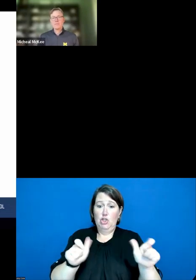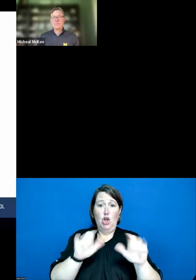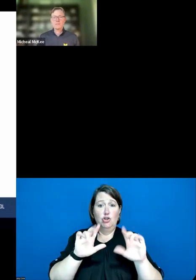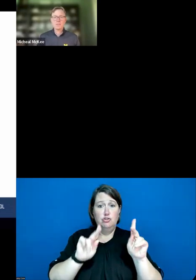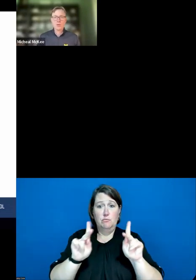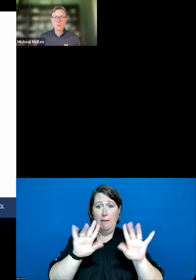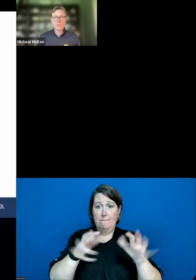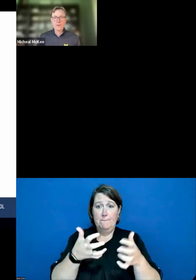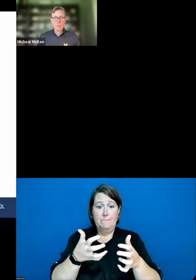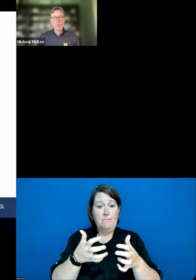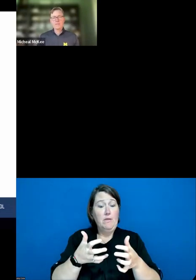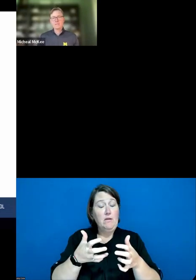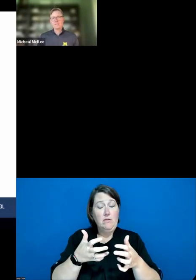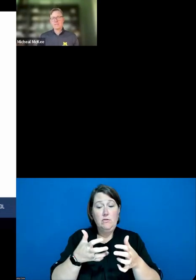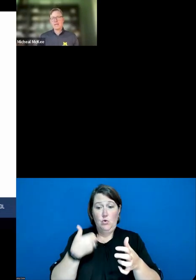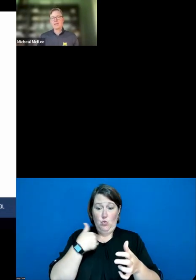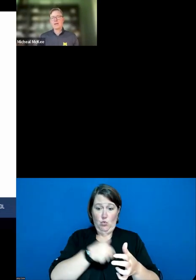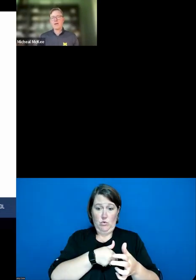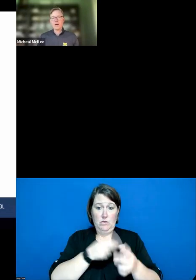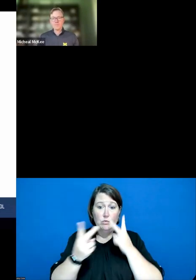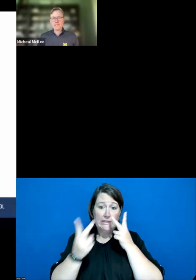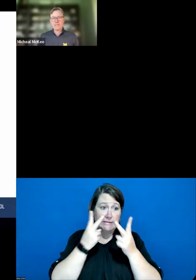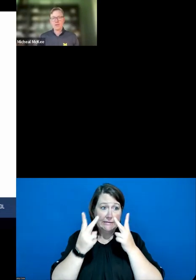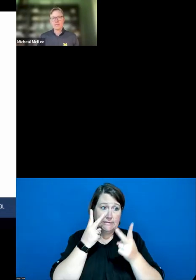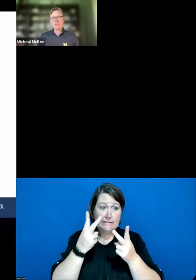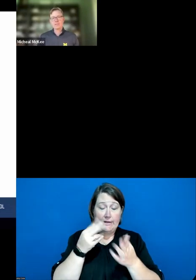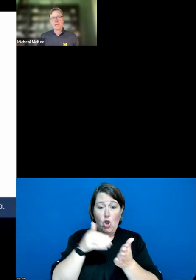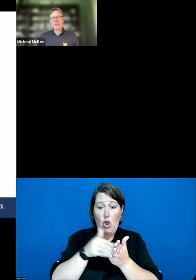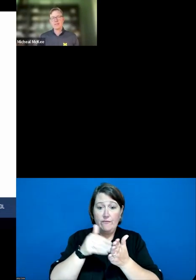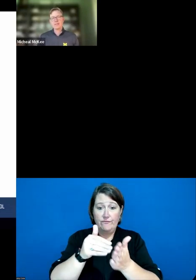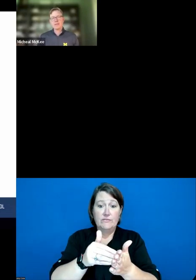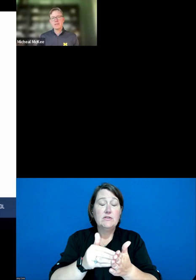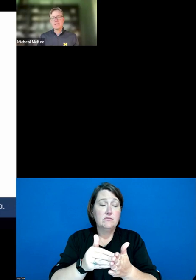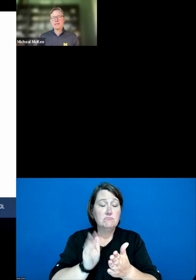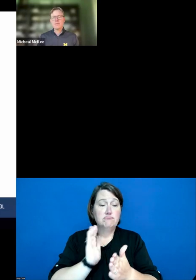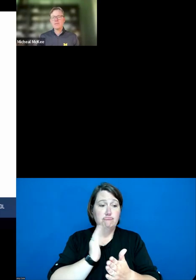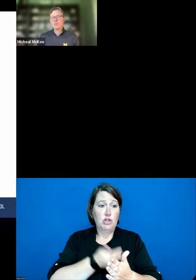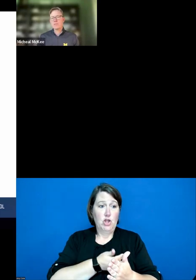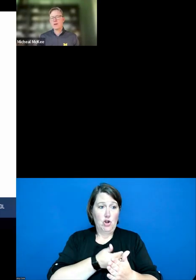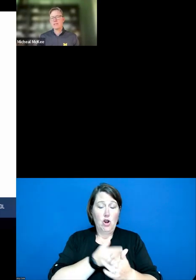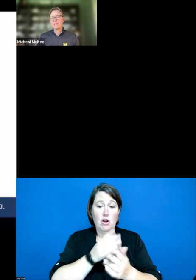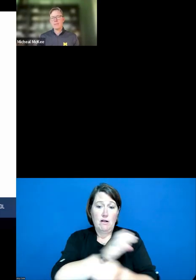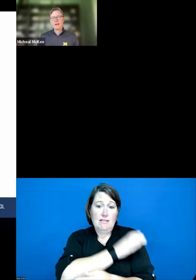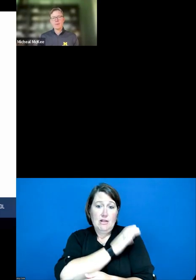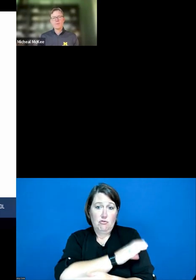This is a group that we're going to see often in our clinical setting. Even if we're talking about